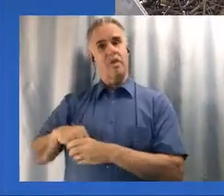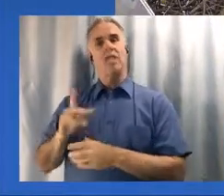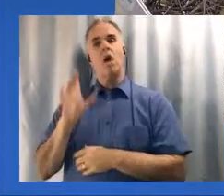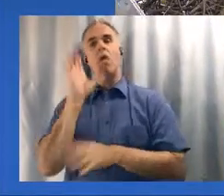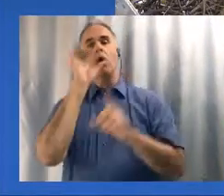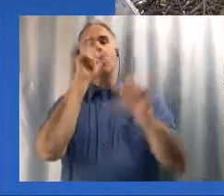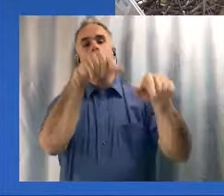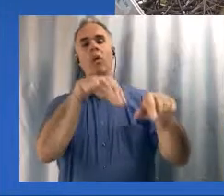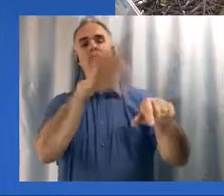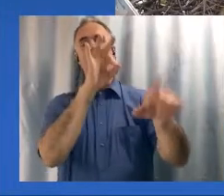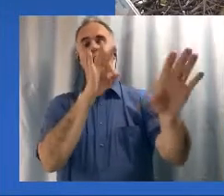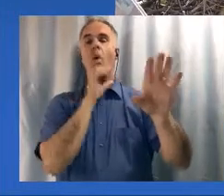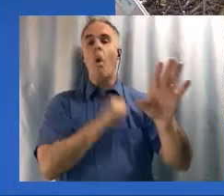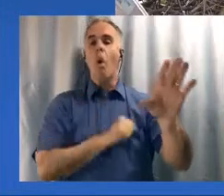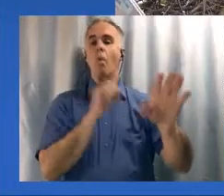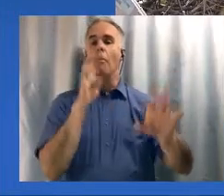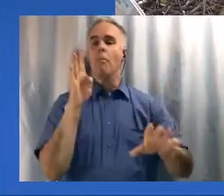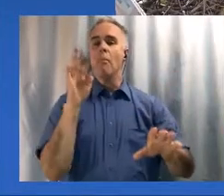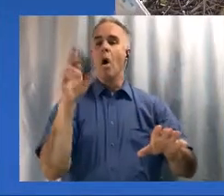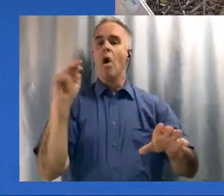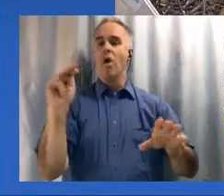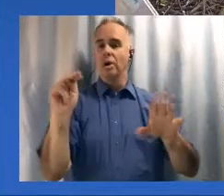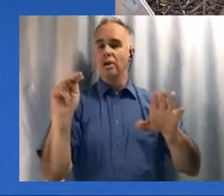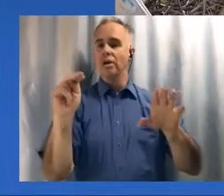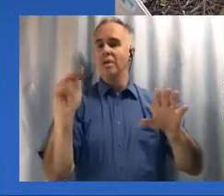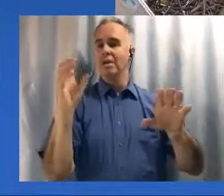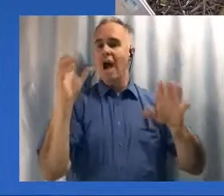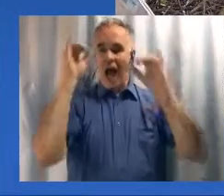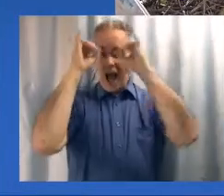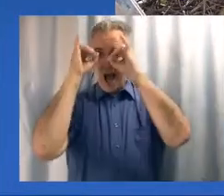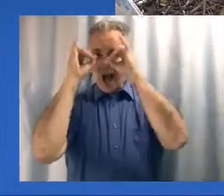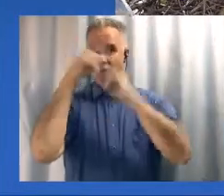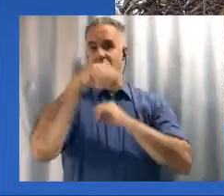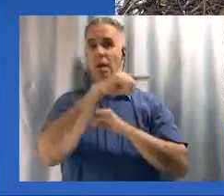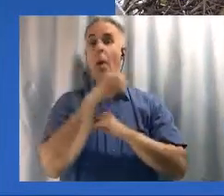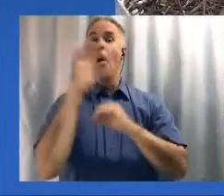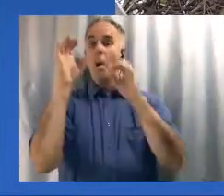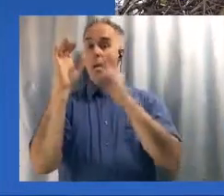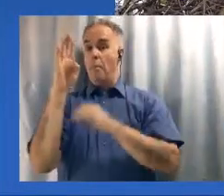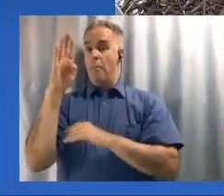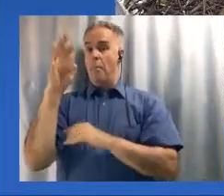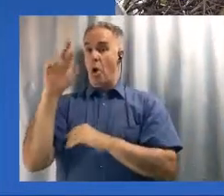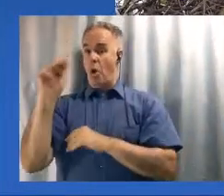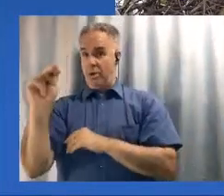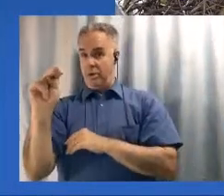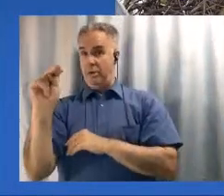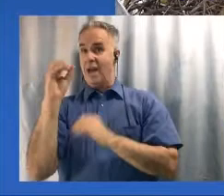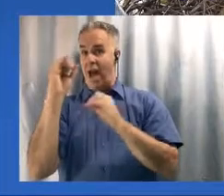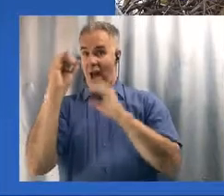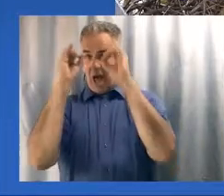Often they choose an old barn hayloft. Barn owls don't build nests.